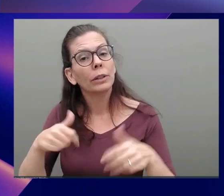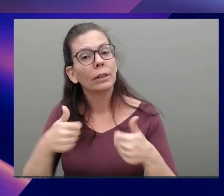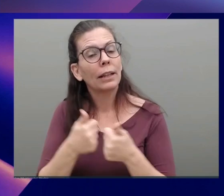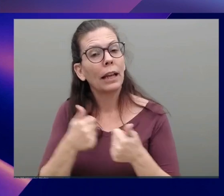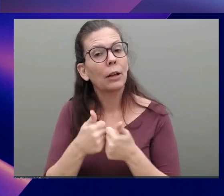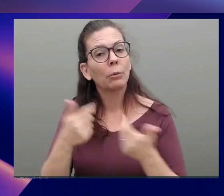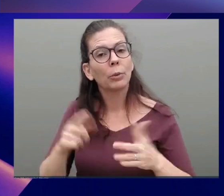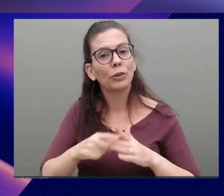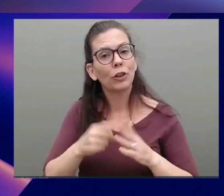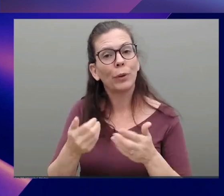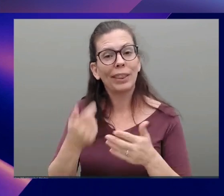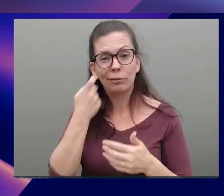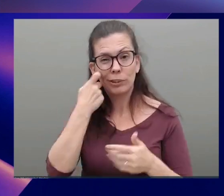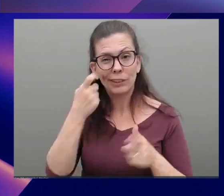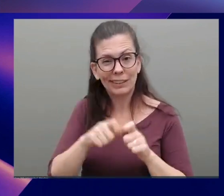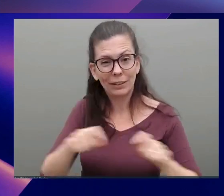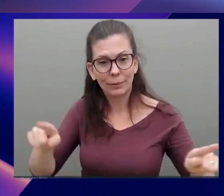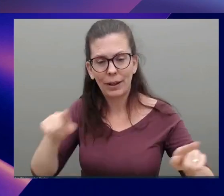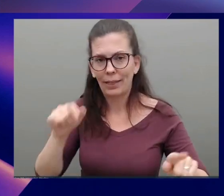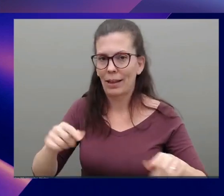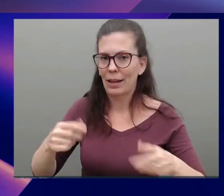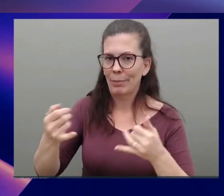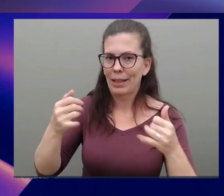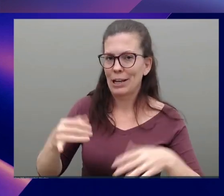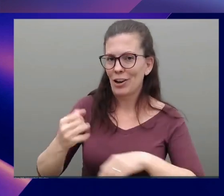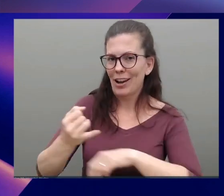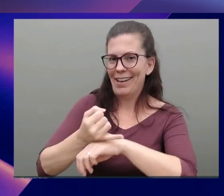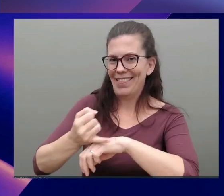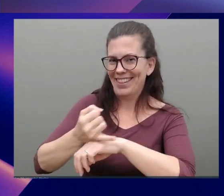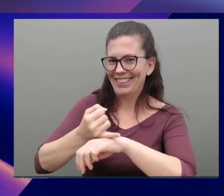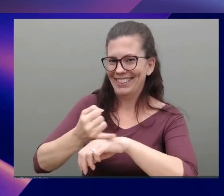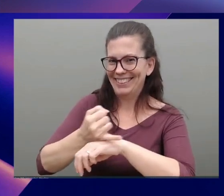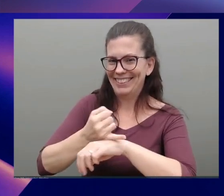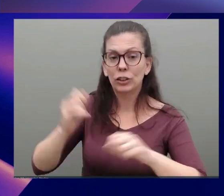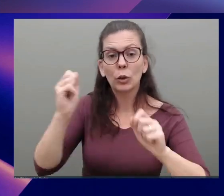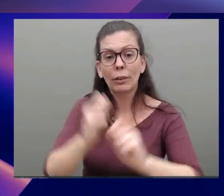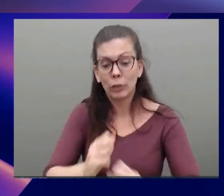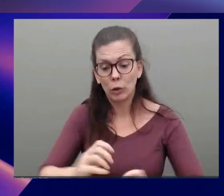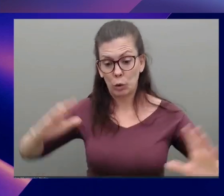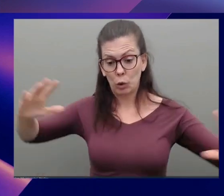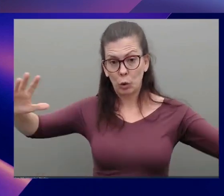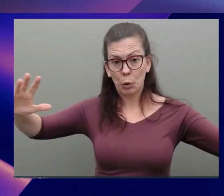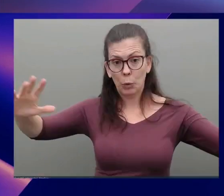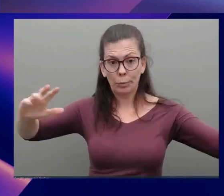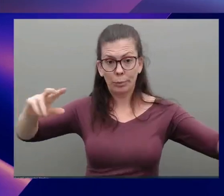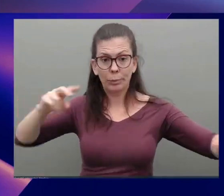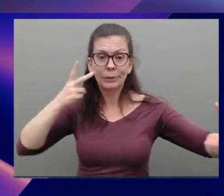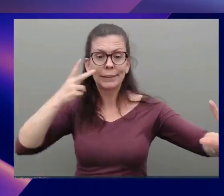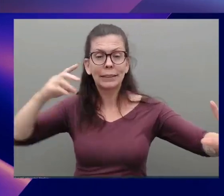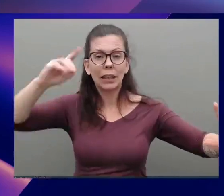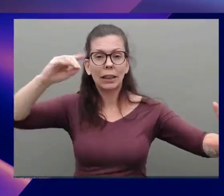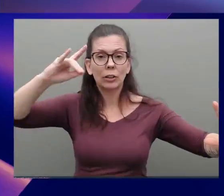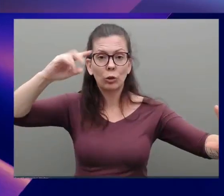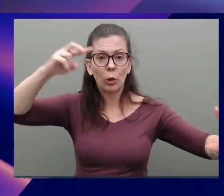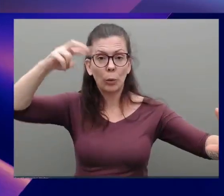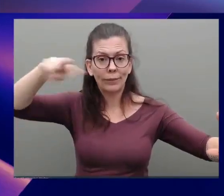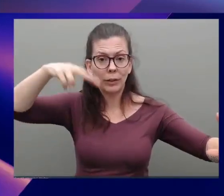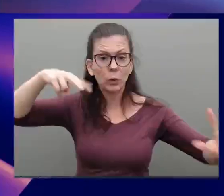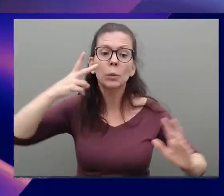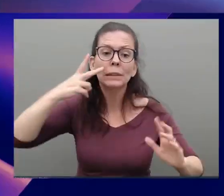which is the player island. So if you zoom out on the drone view, you can see there are different islands.